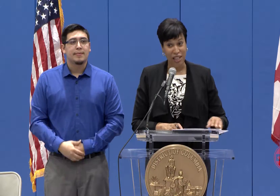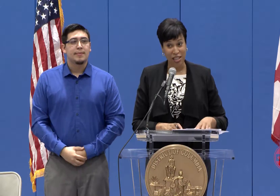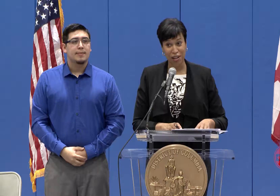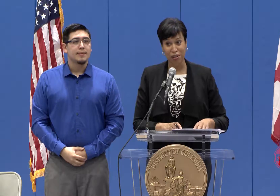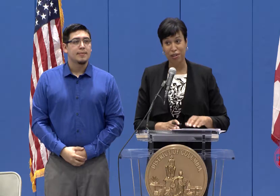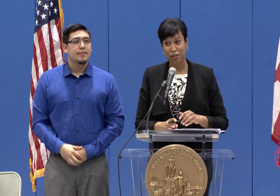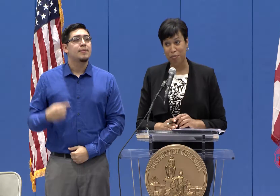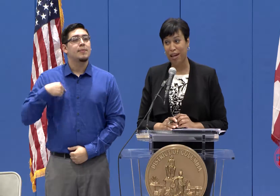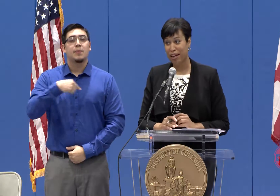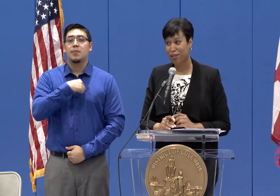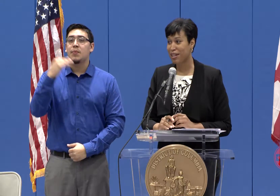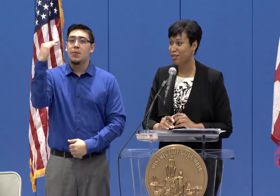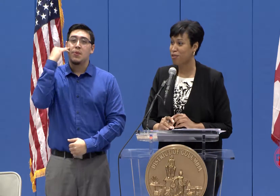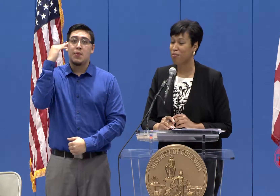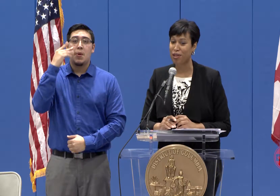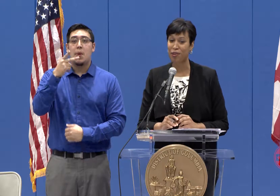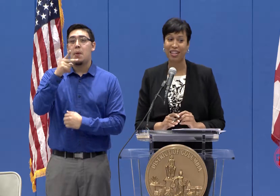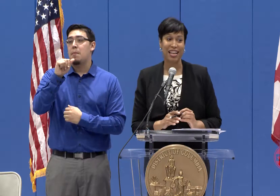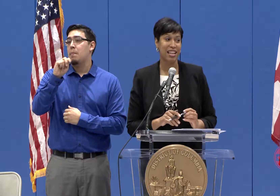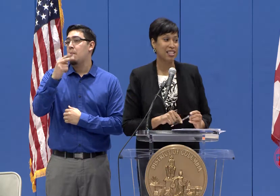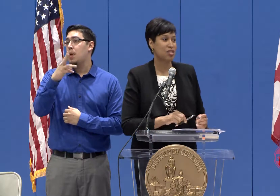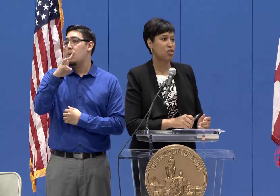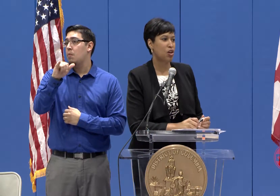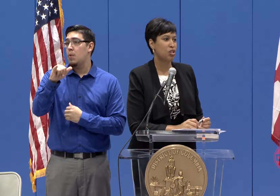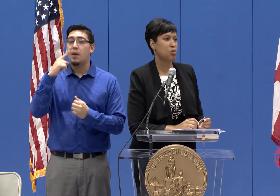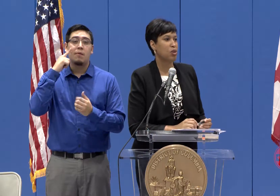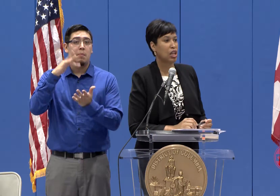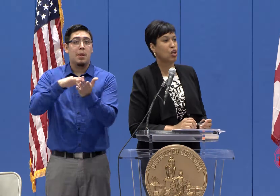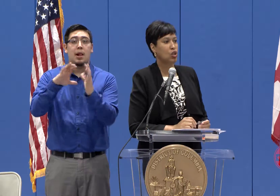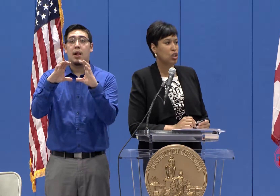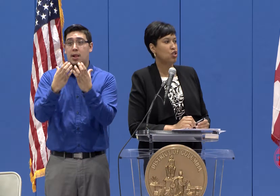WE KNOW THAT THE PATHWAY TO THE MIDDLE CLASS STARTS WITH A GOOD